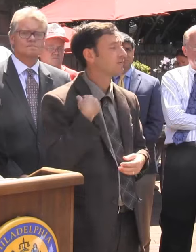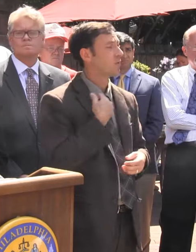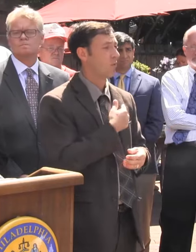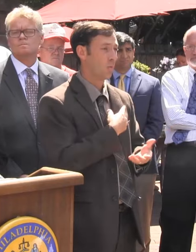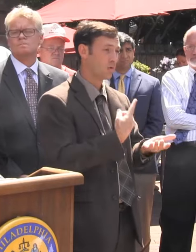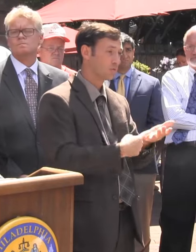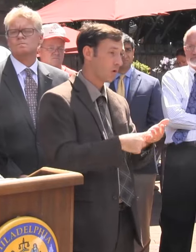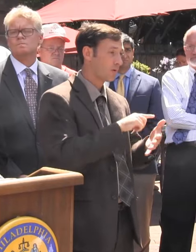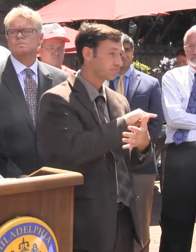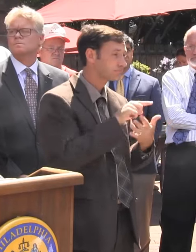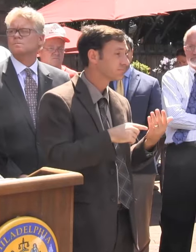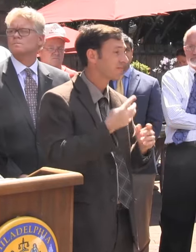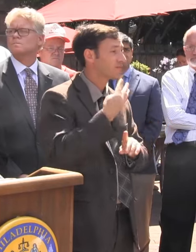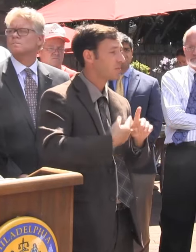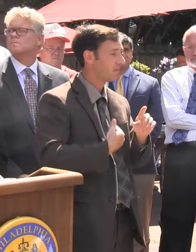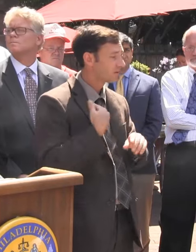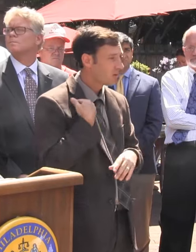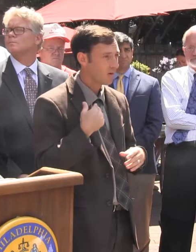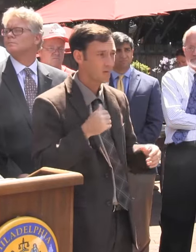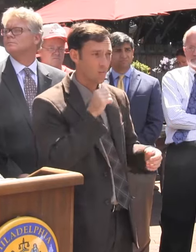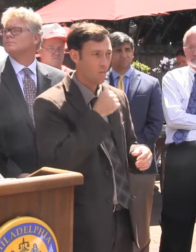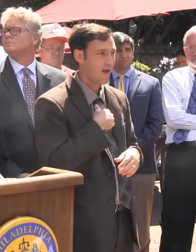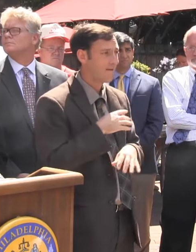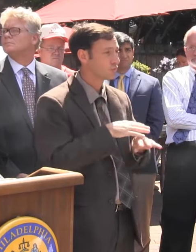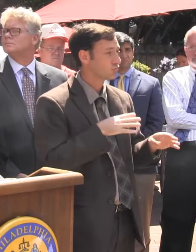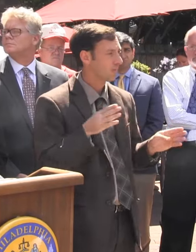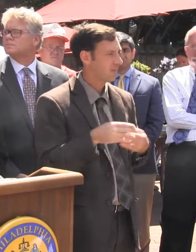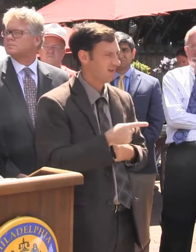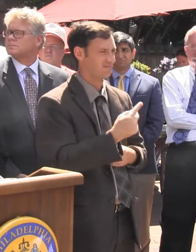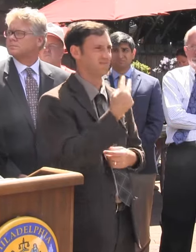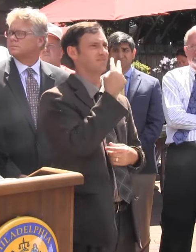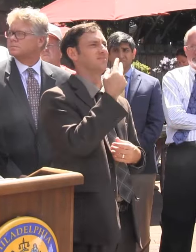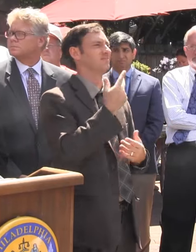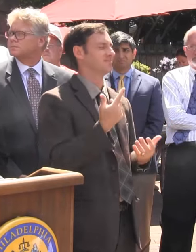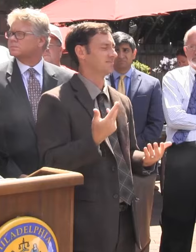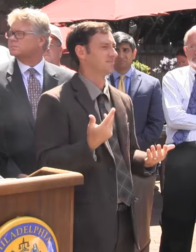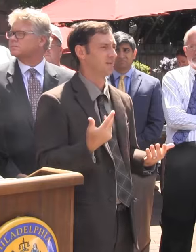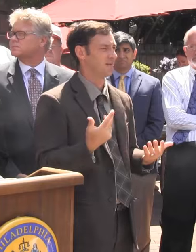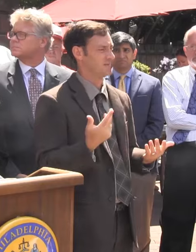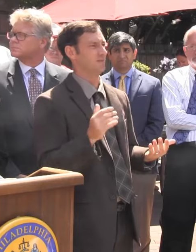these kinds of things four months ago and not had a traffic plan you would have looked at us like we had three heads or something.